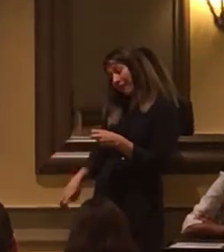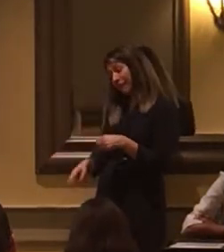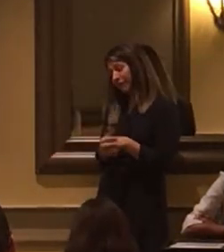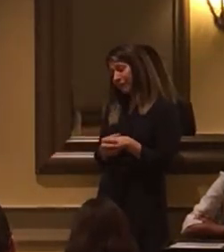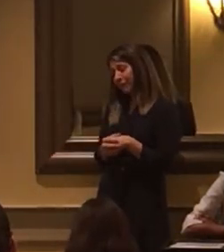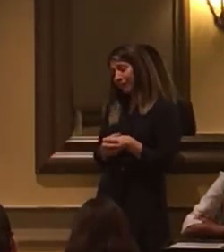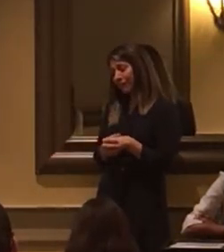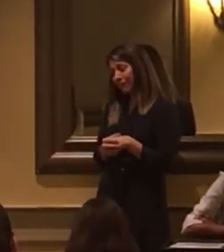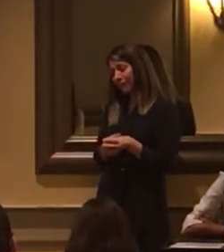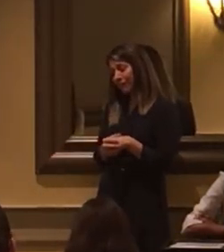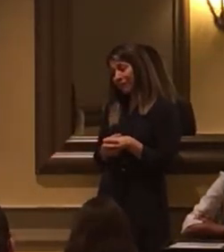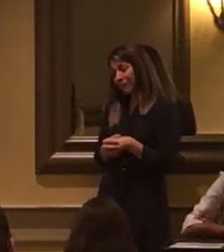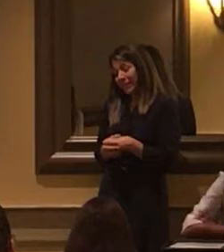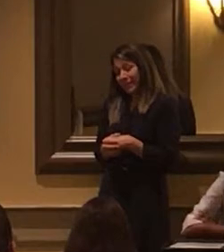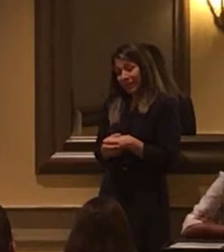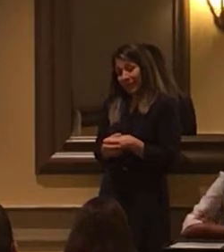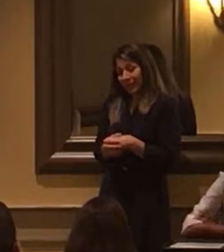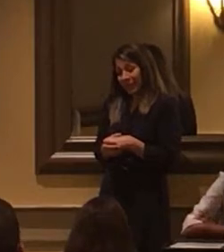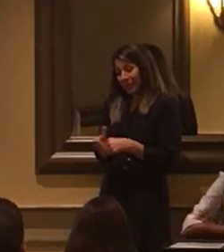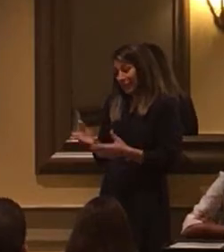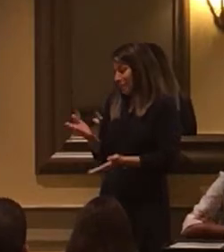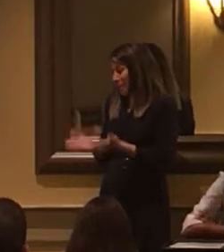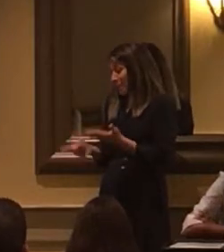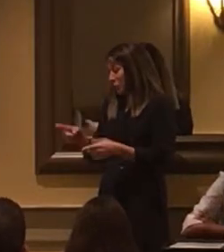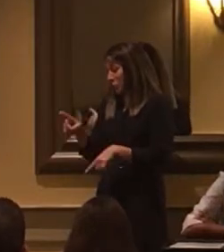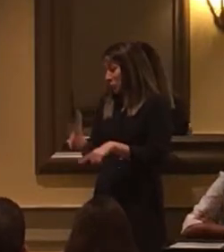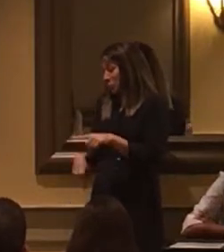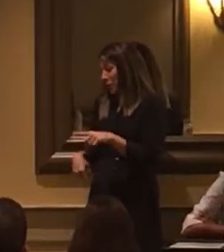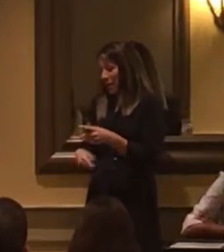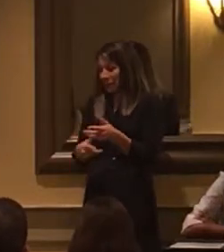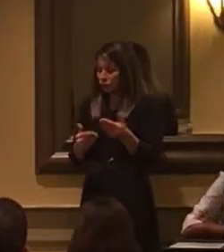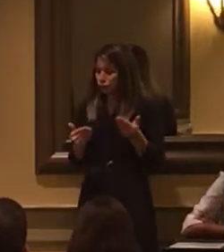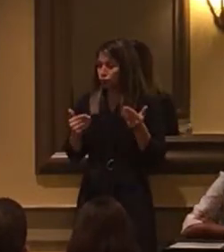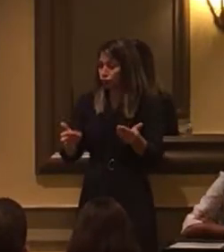You may not be able to everybody in middle school